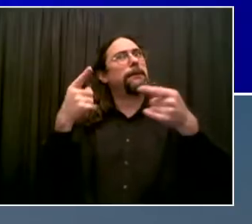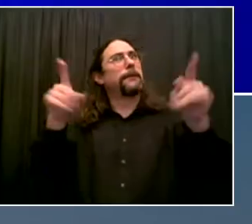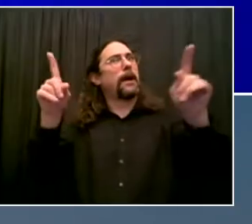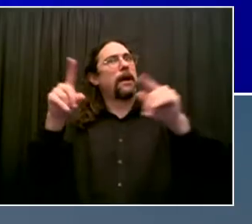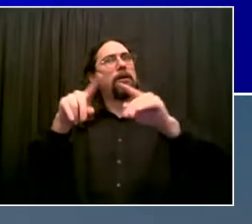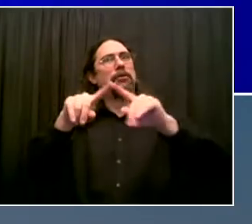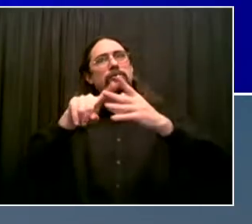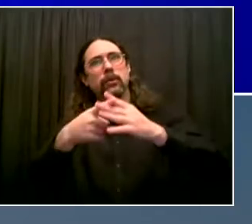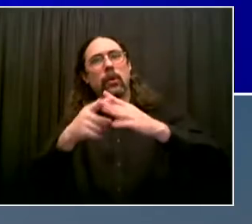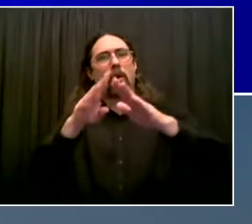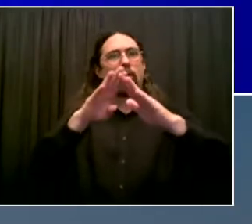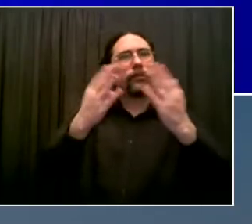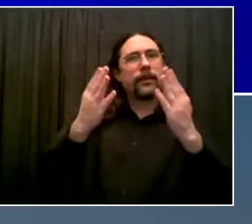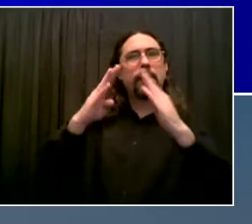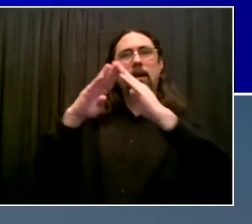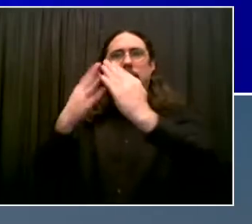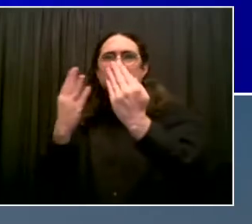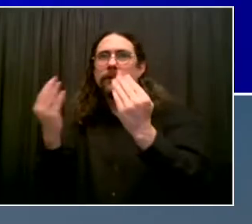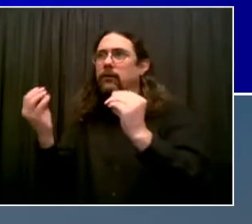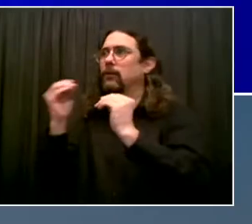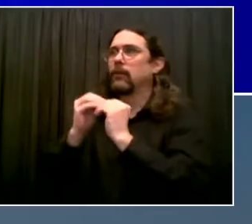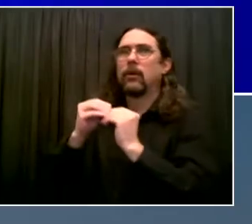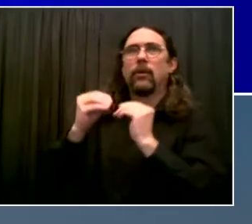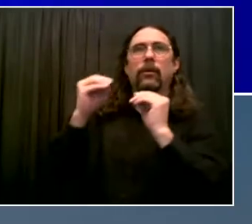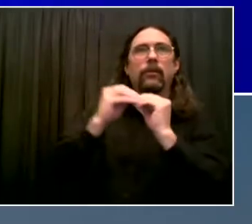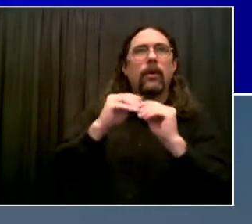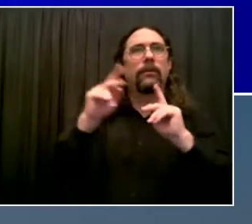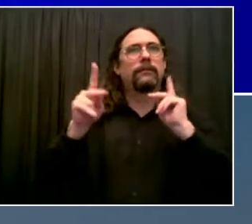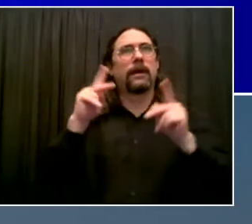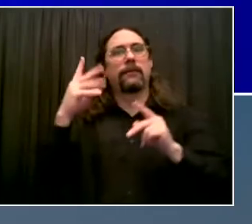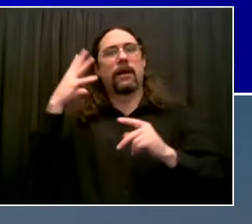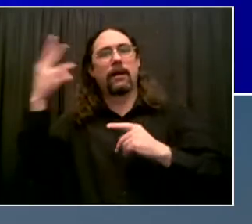ALL OVER YOU SEE REOPENINGS, LAL